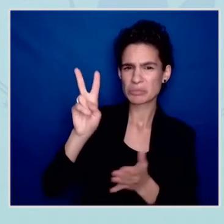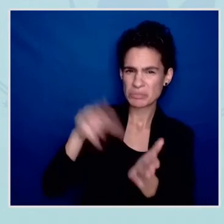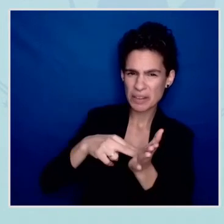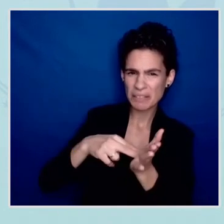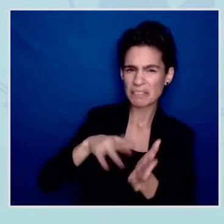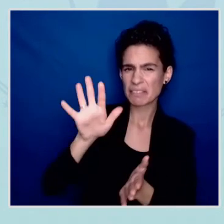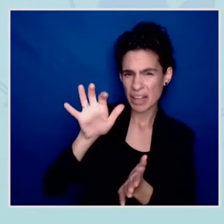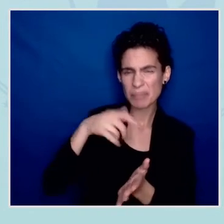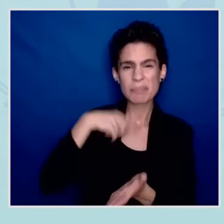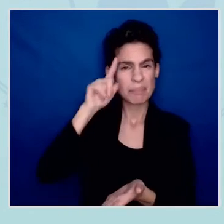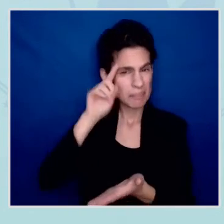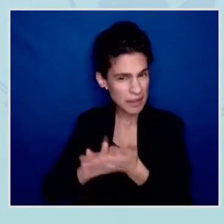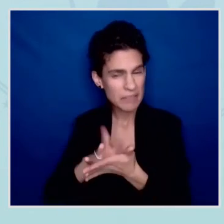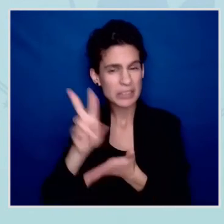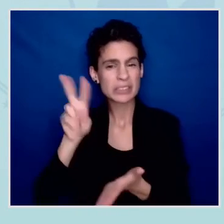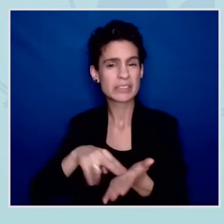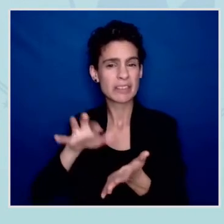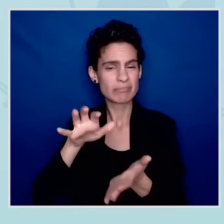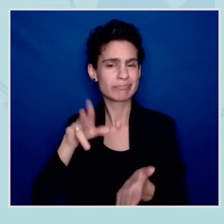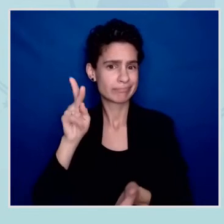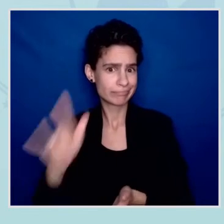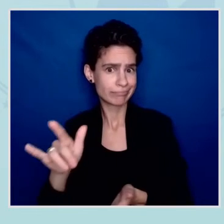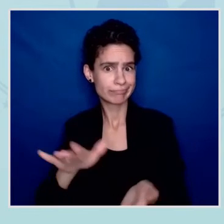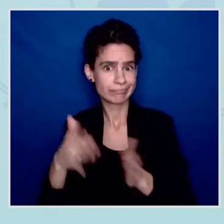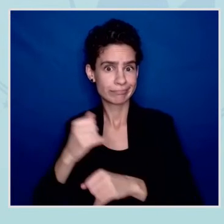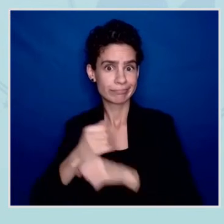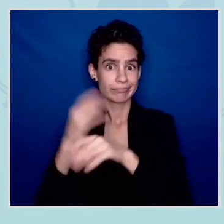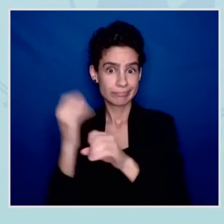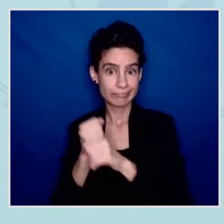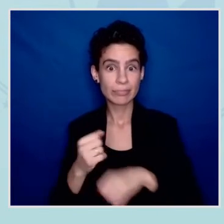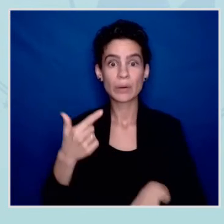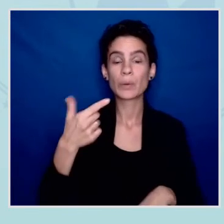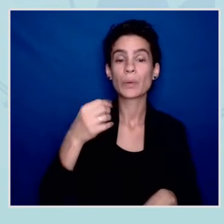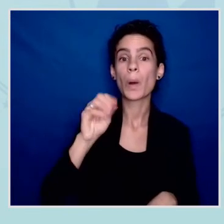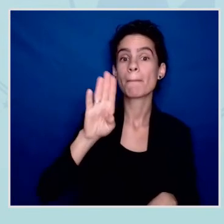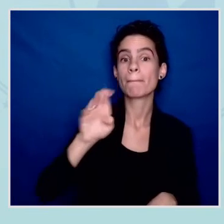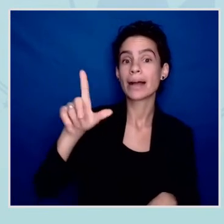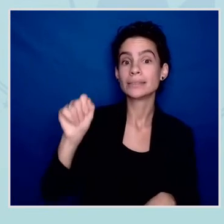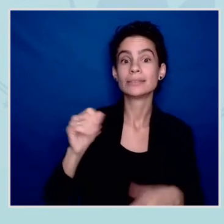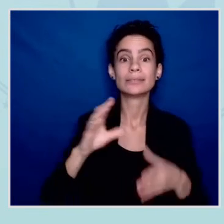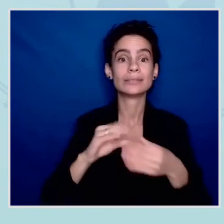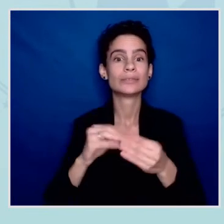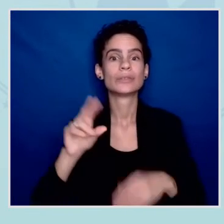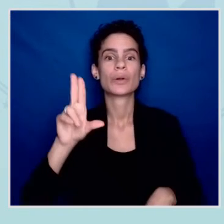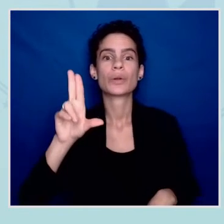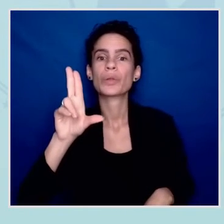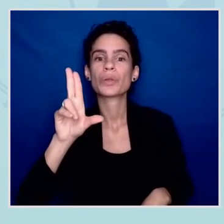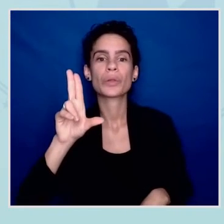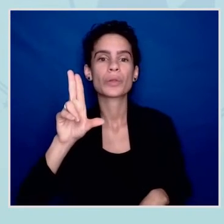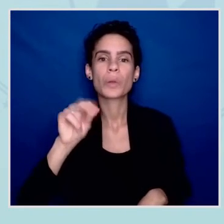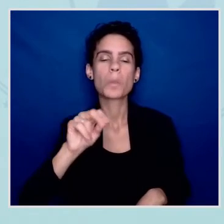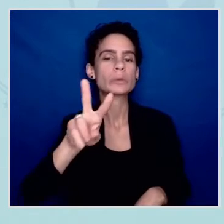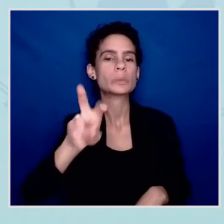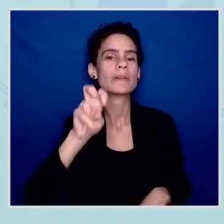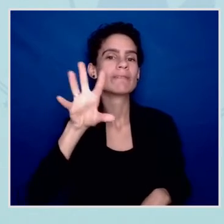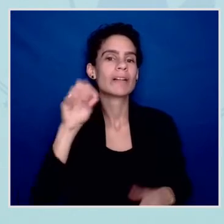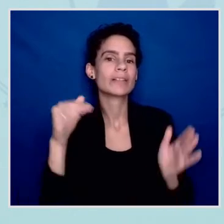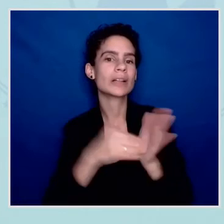THEY WERE 250 PEOPLE WERE